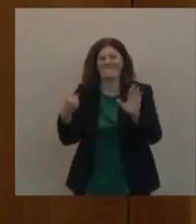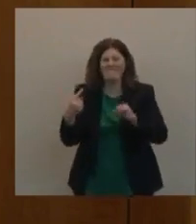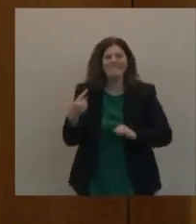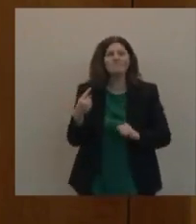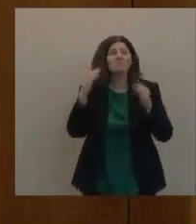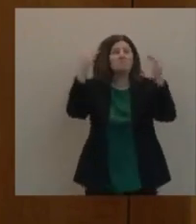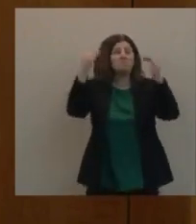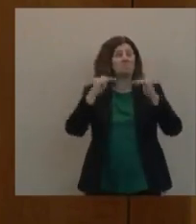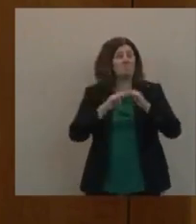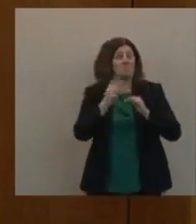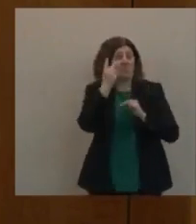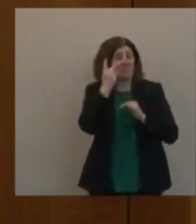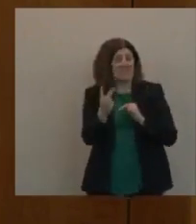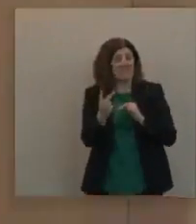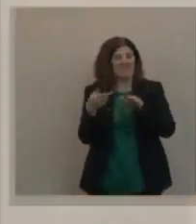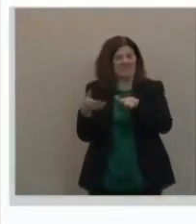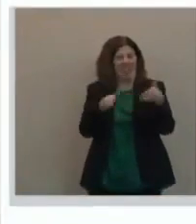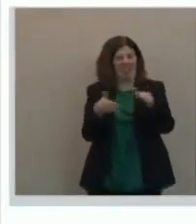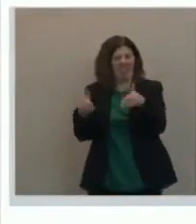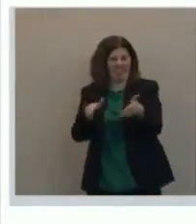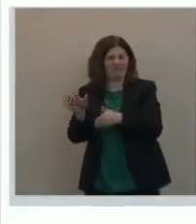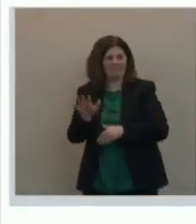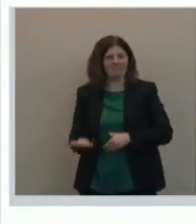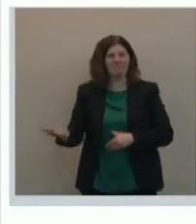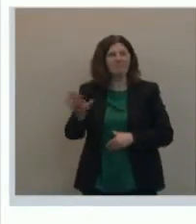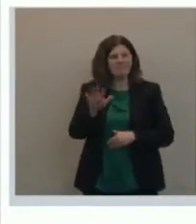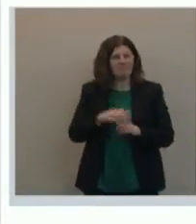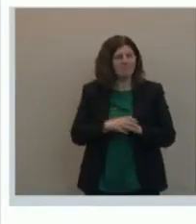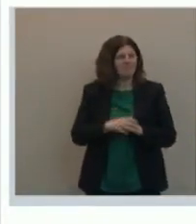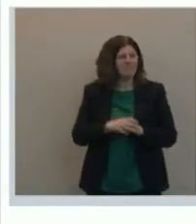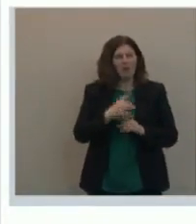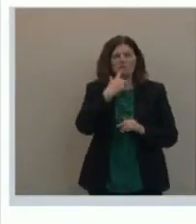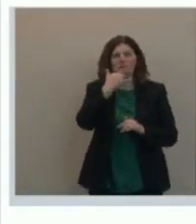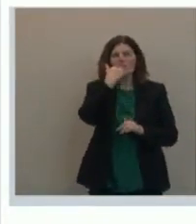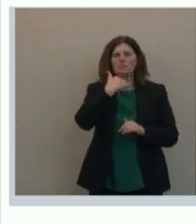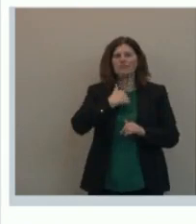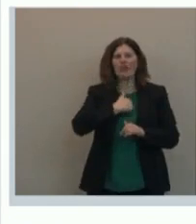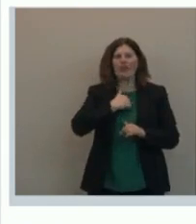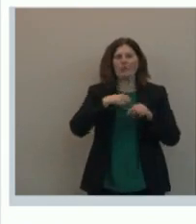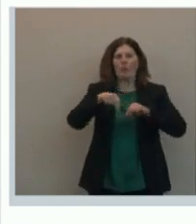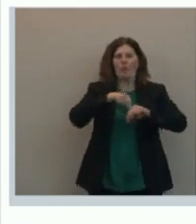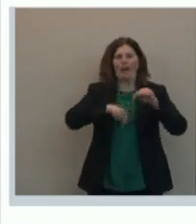THIS IS WHERE PEOPLE GET THE IMPRESSION THAT COVID IS A DISEASE OF OLDER PEOPLE.